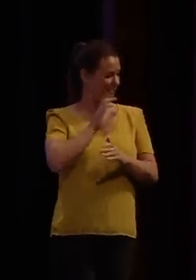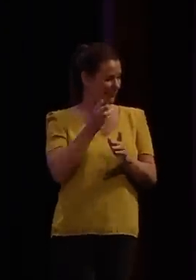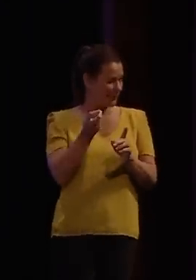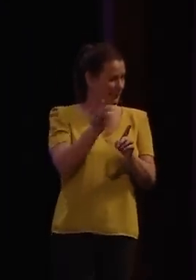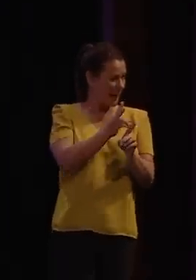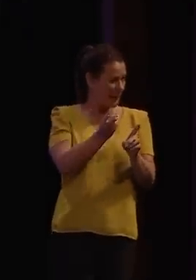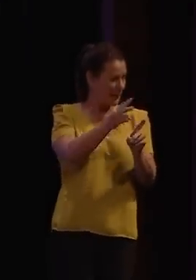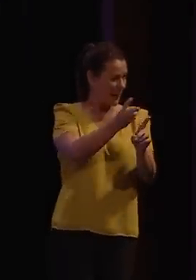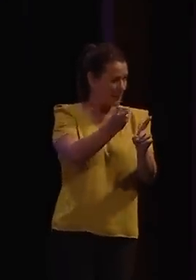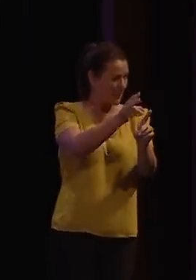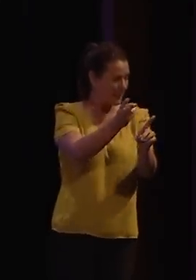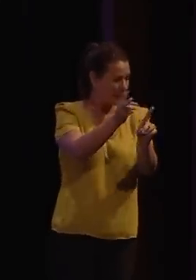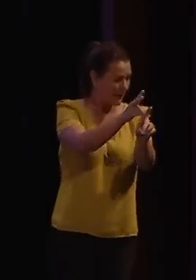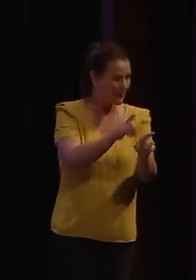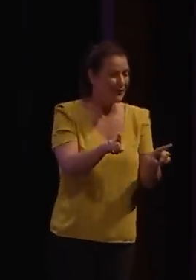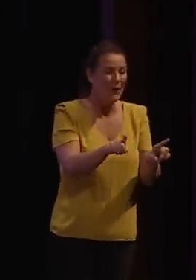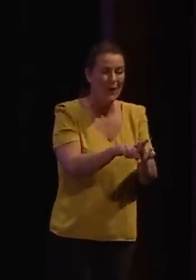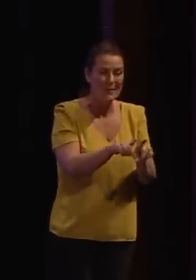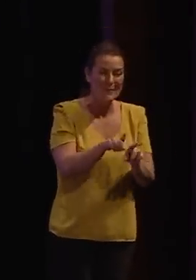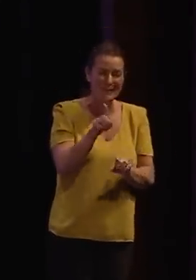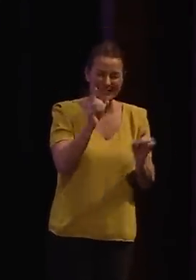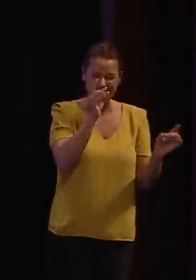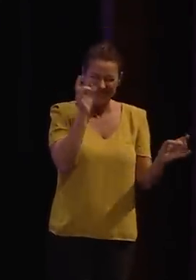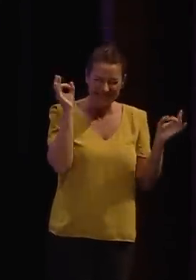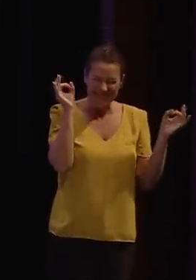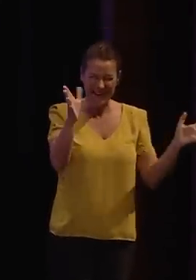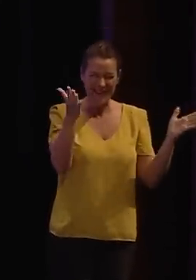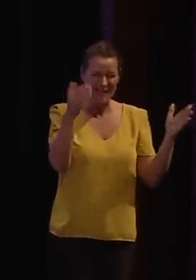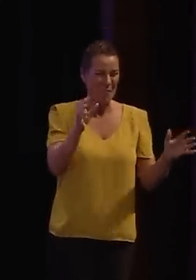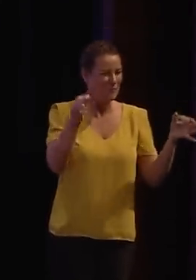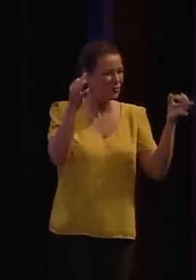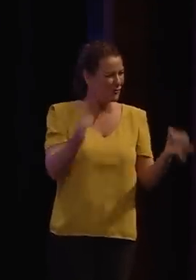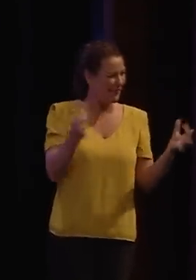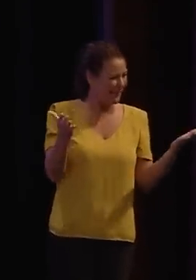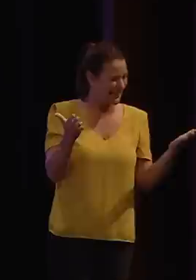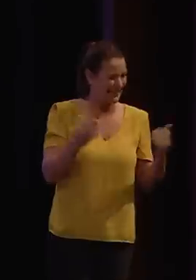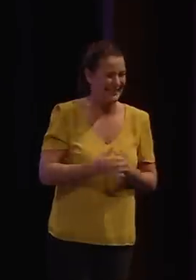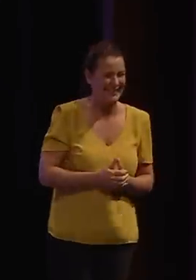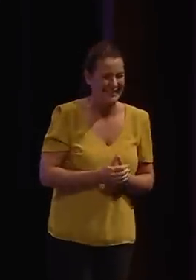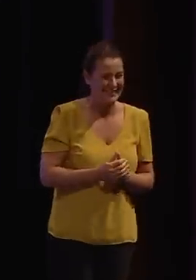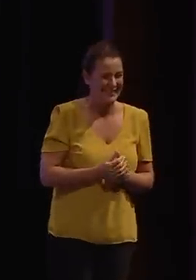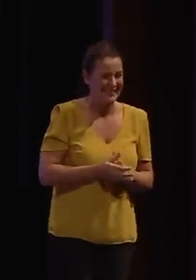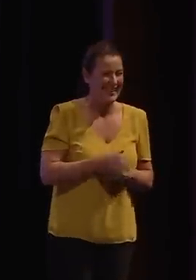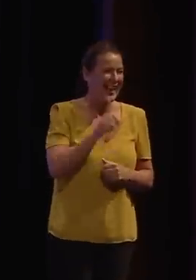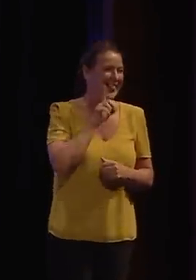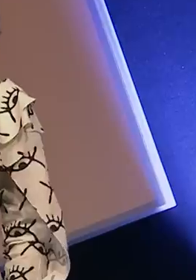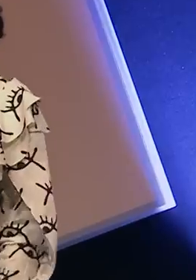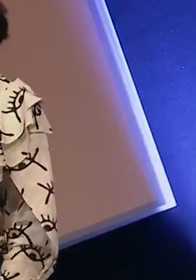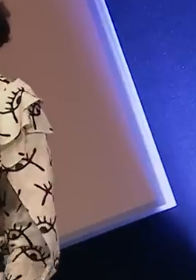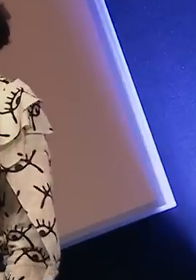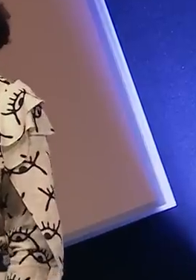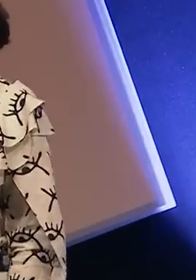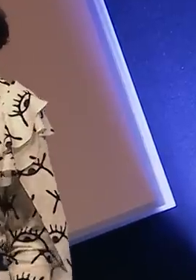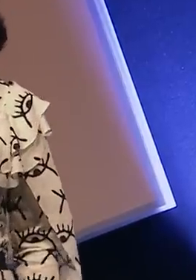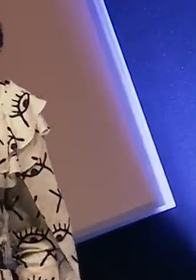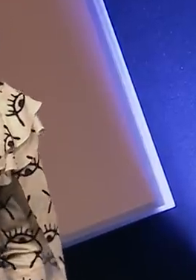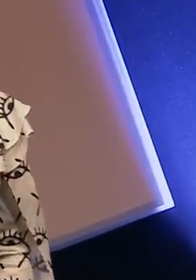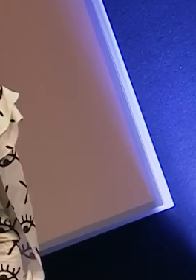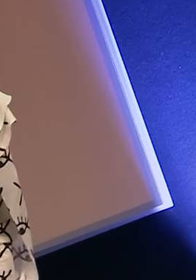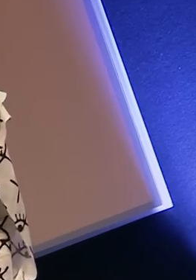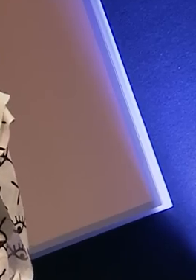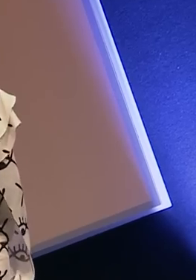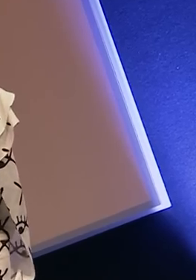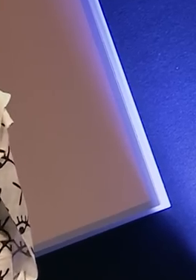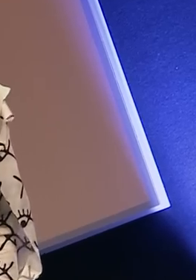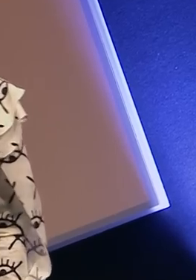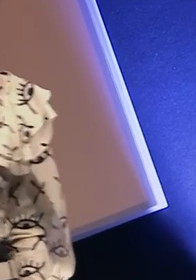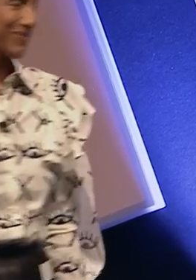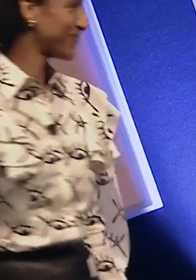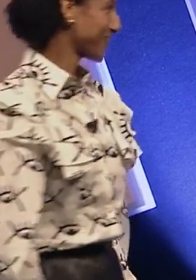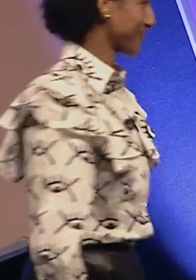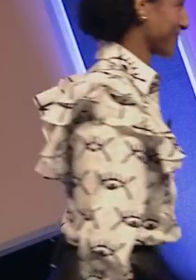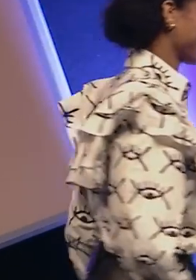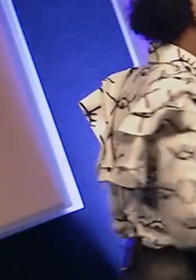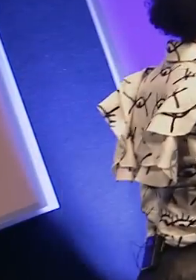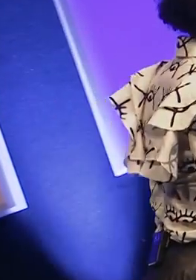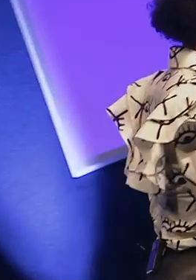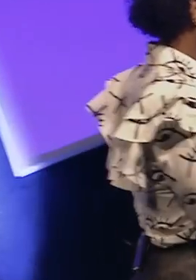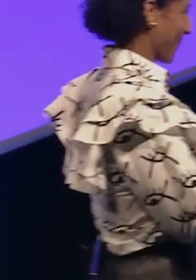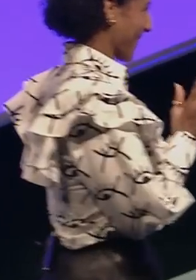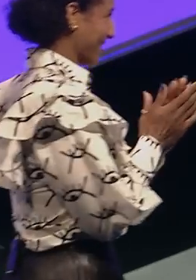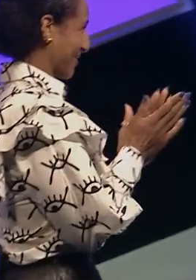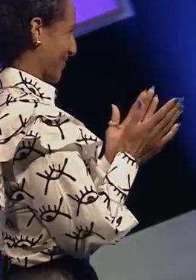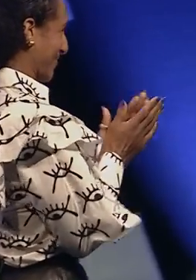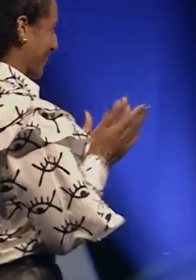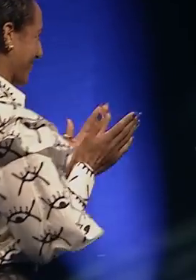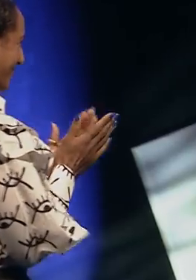her as the star of Strictly, ladies and gentlemen the Alternative MacTaggart 2022 Rose Ayling-Ellis